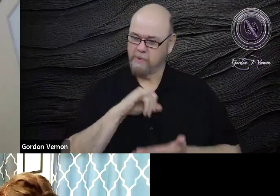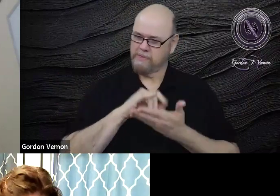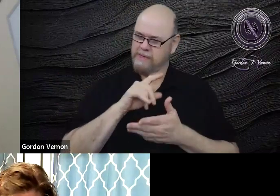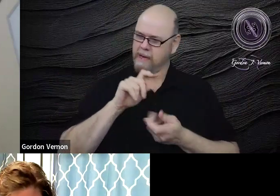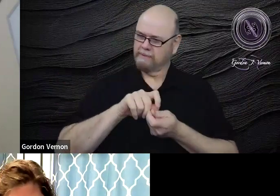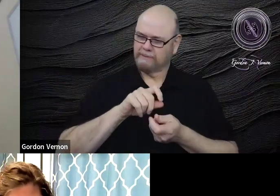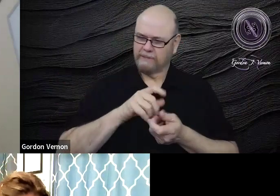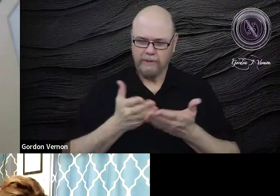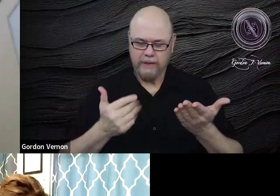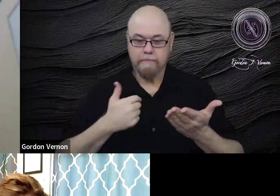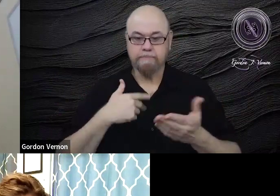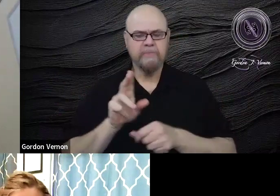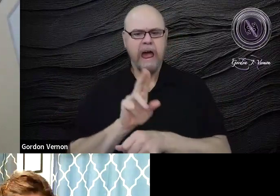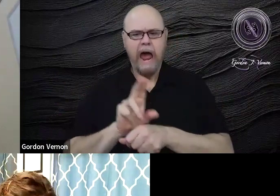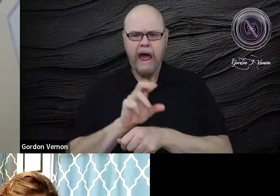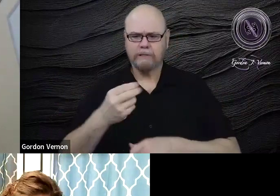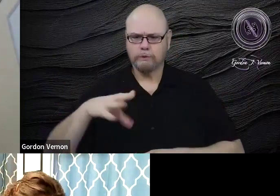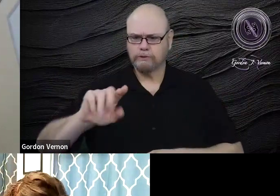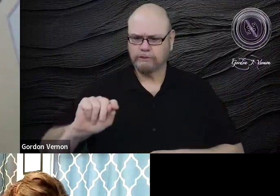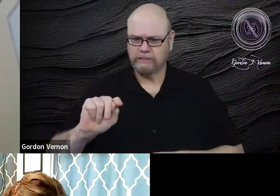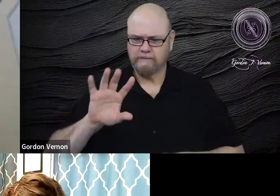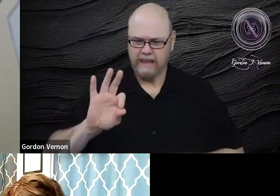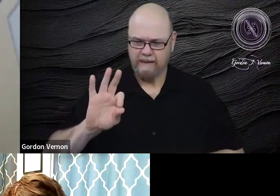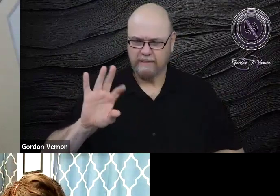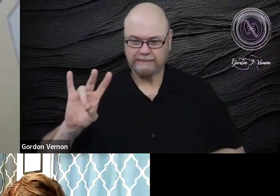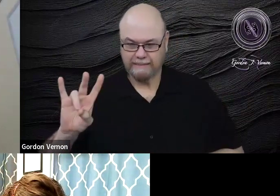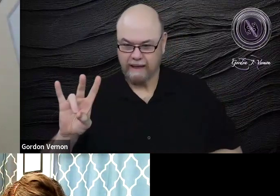while they perform an experiment and it's also relatively simple